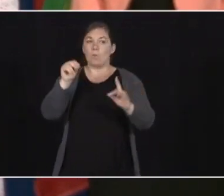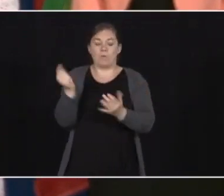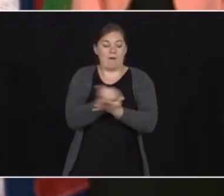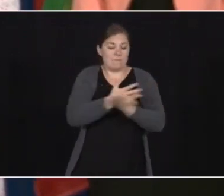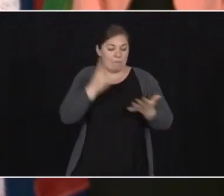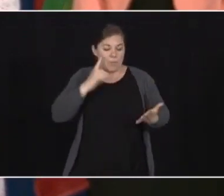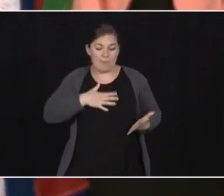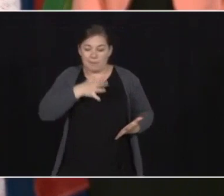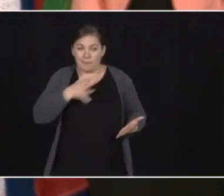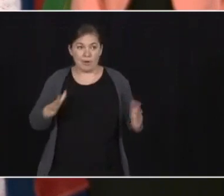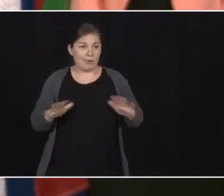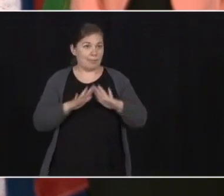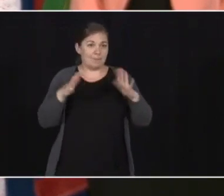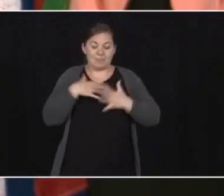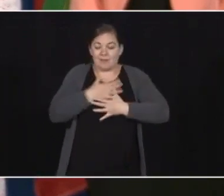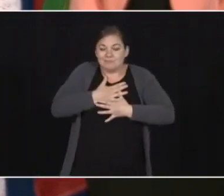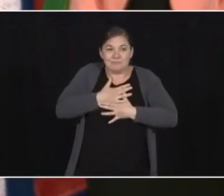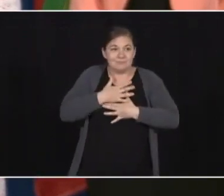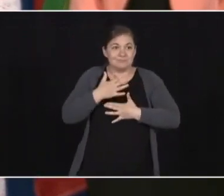I've said, my mother-in-law is in there.